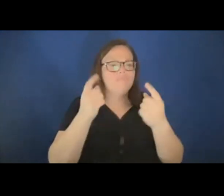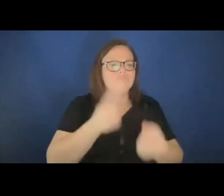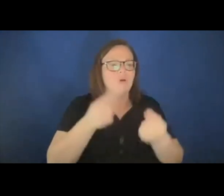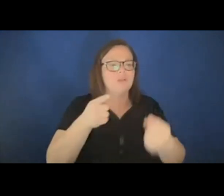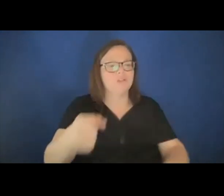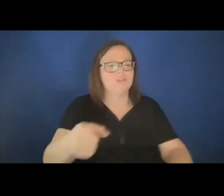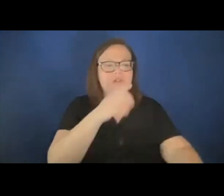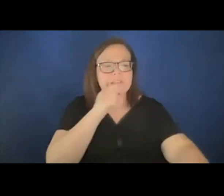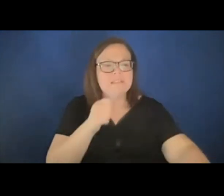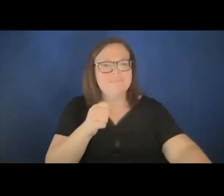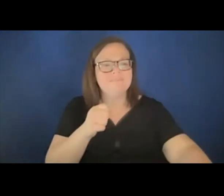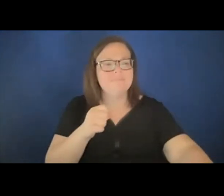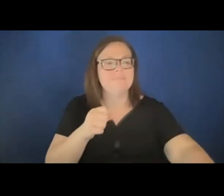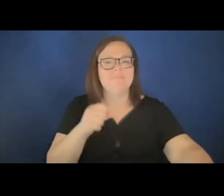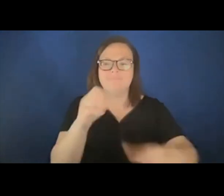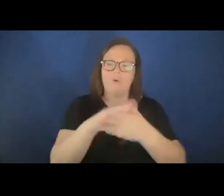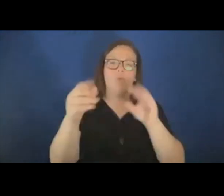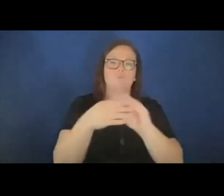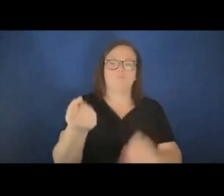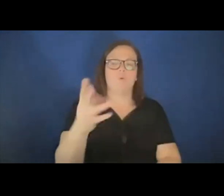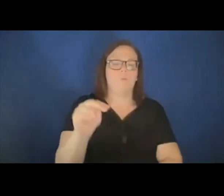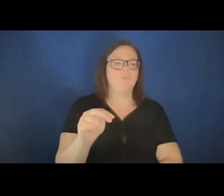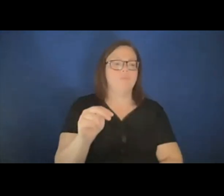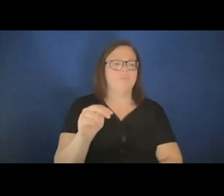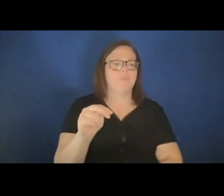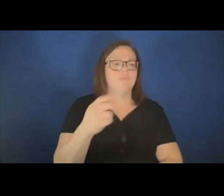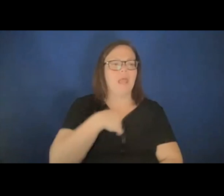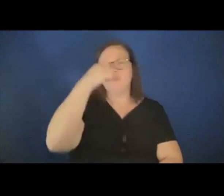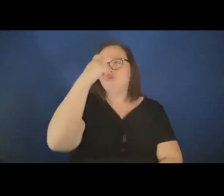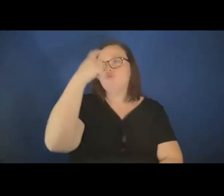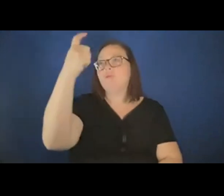of her own story I dream of america